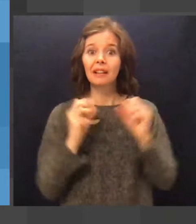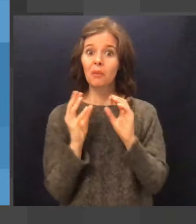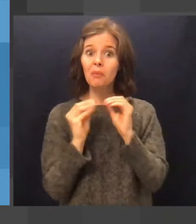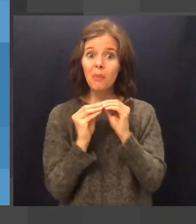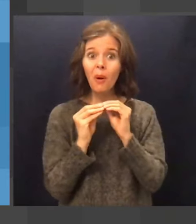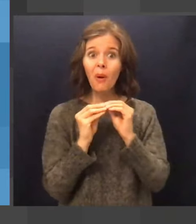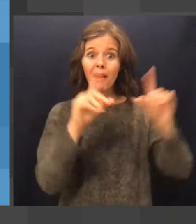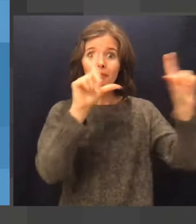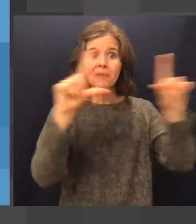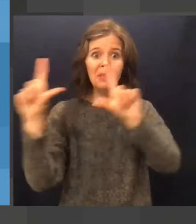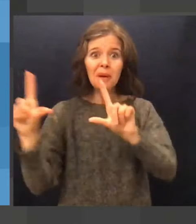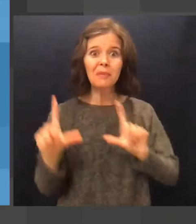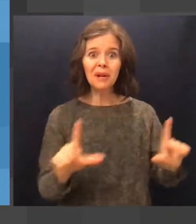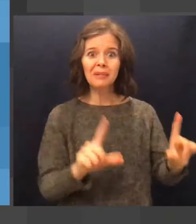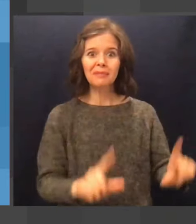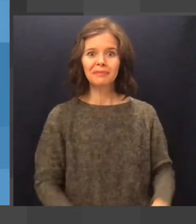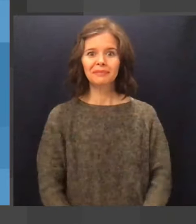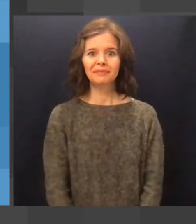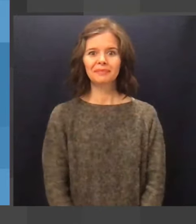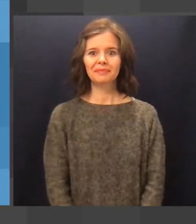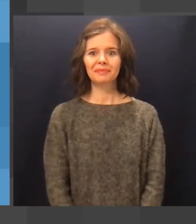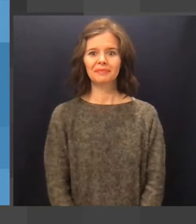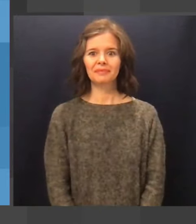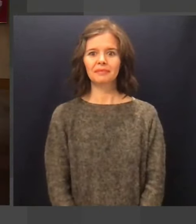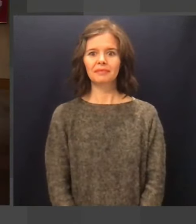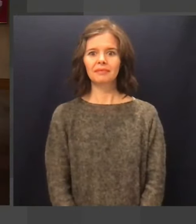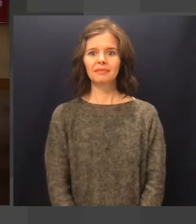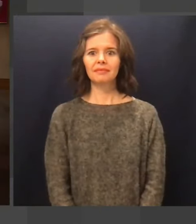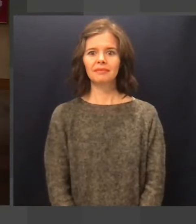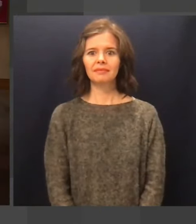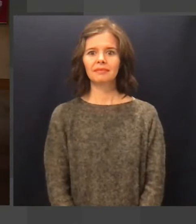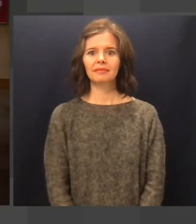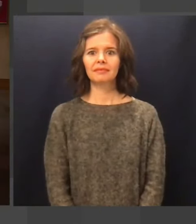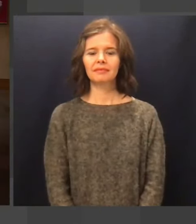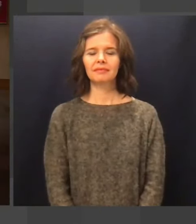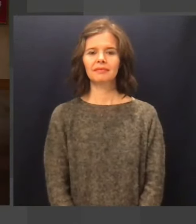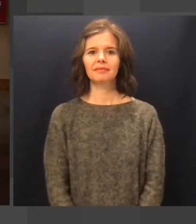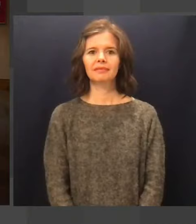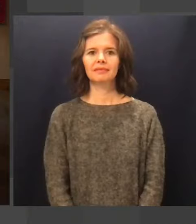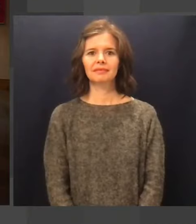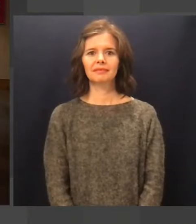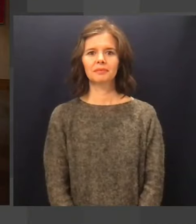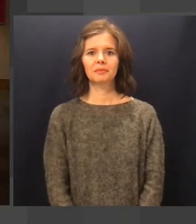SO MUCH EXCITEMENT.